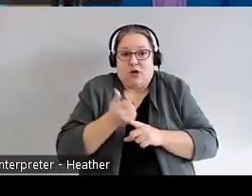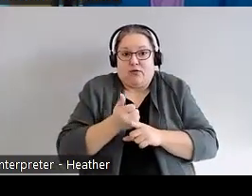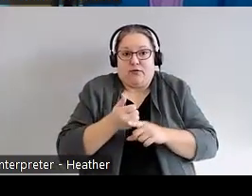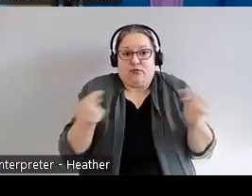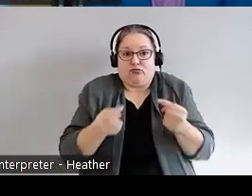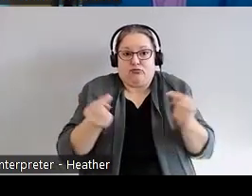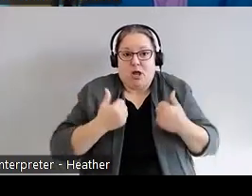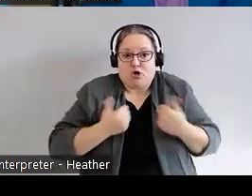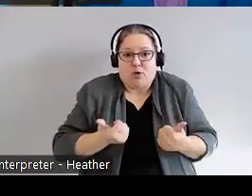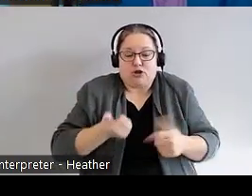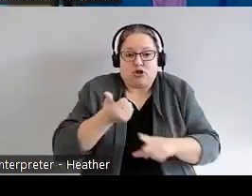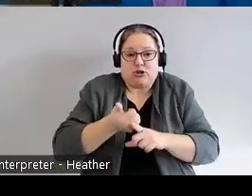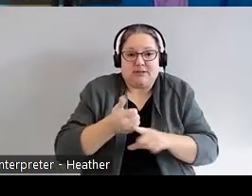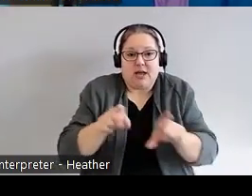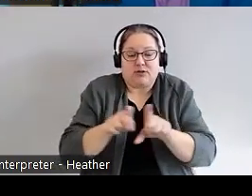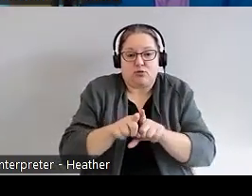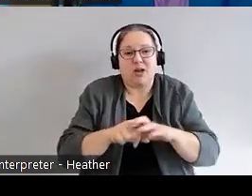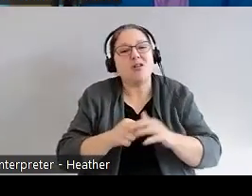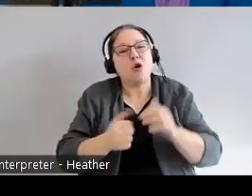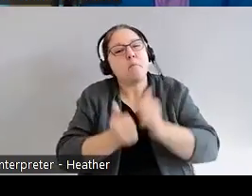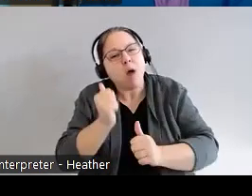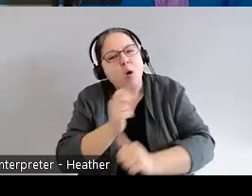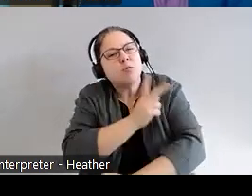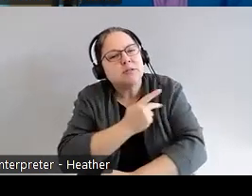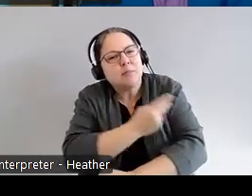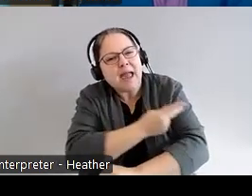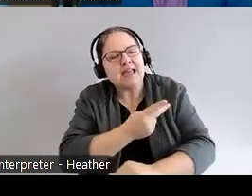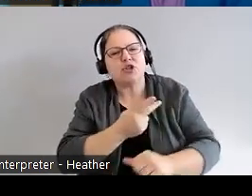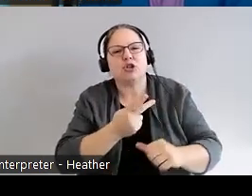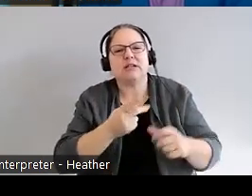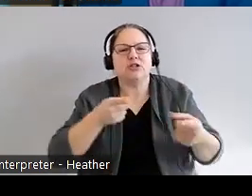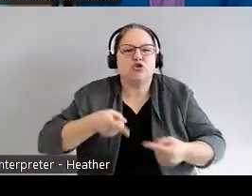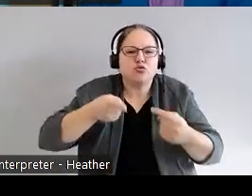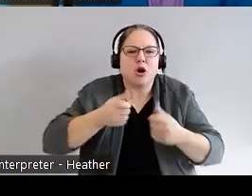um most patients struggle with impulsive aggression and when we talk about impulsive